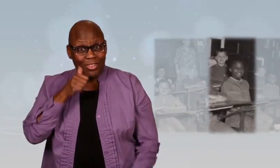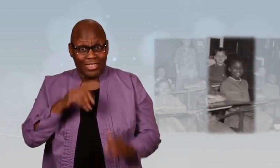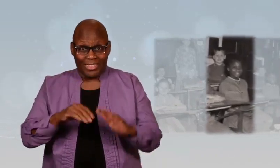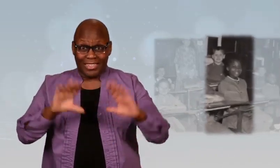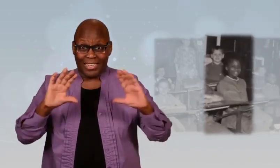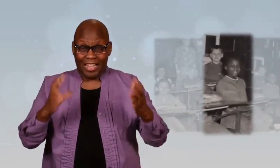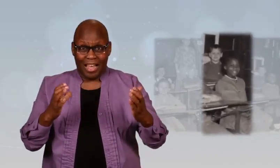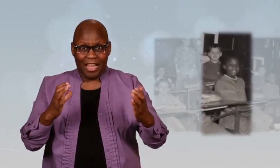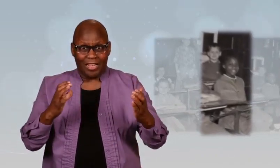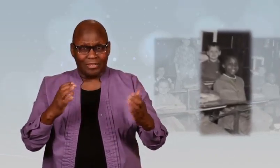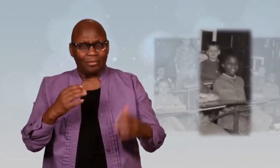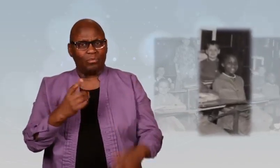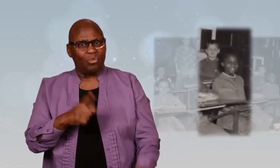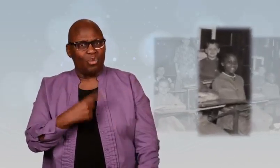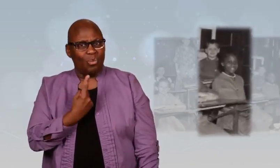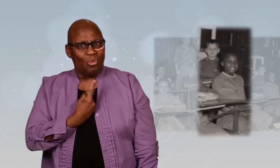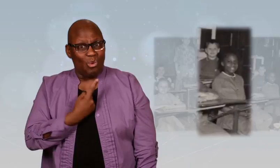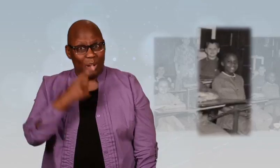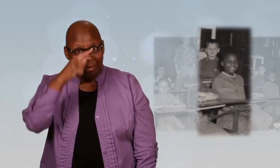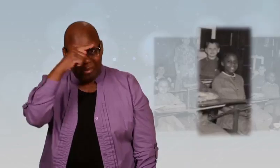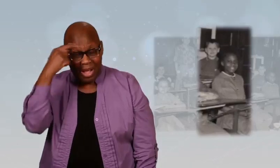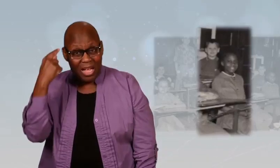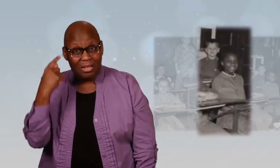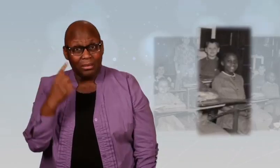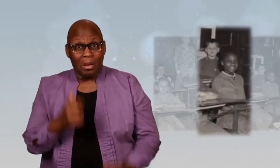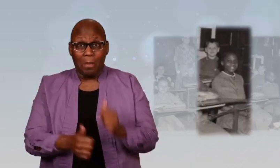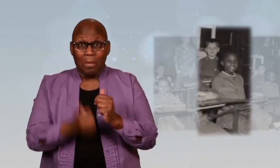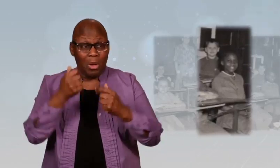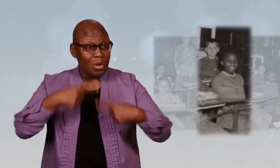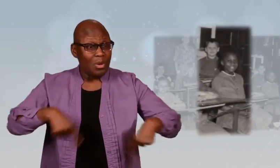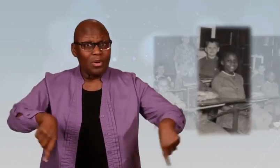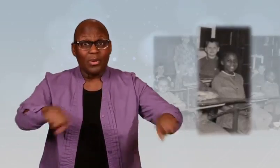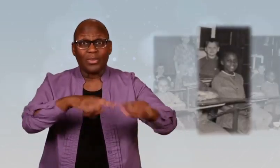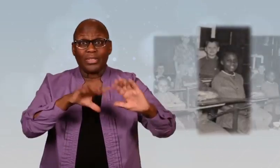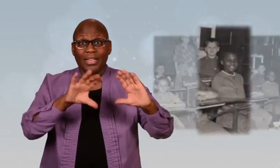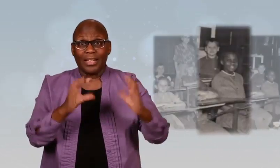the only black person in classrooms where almost everyone,